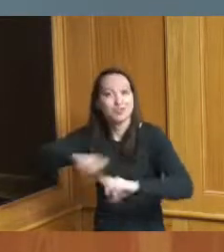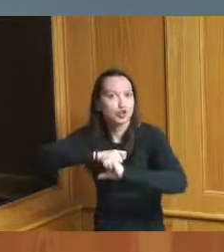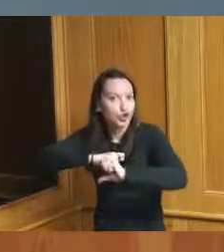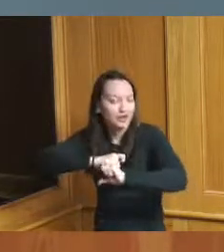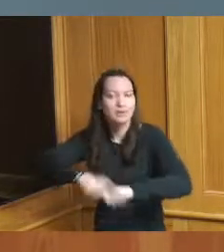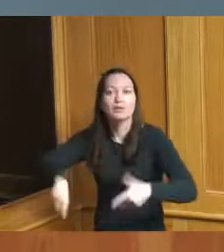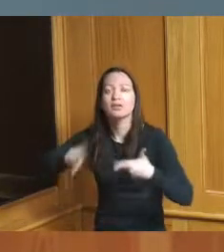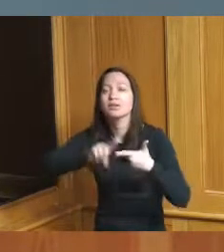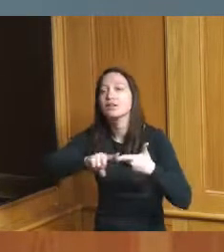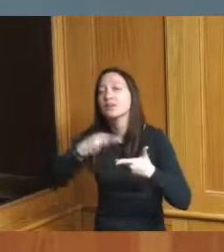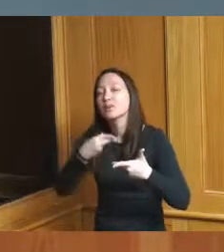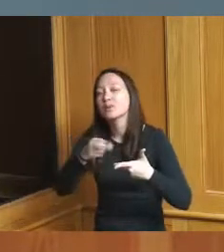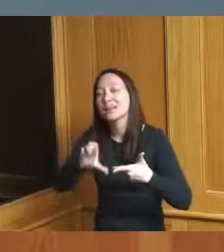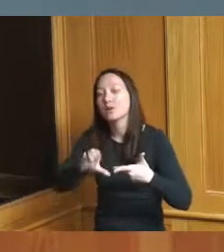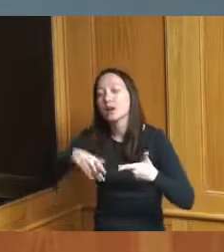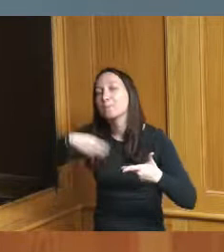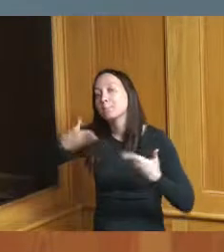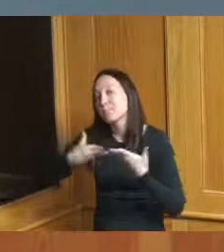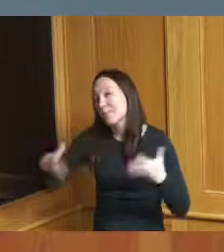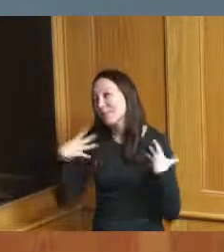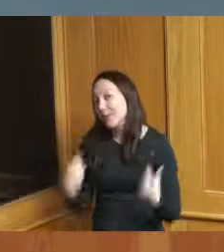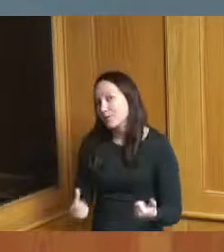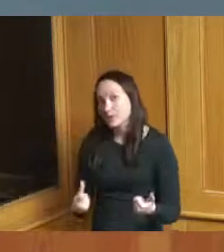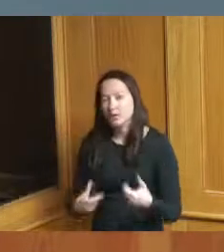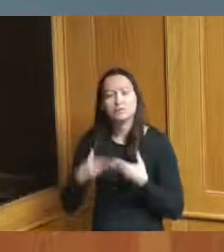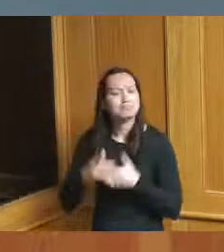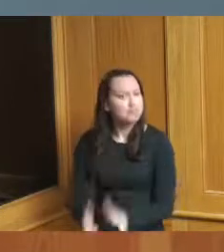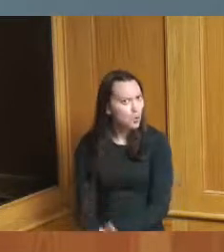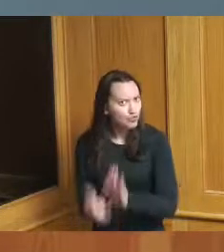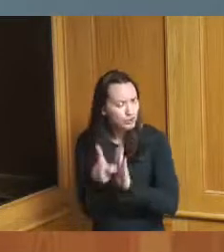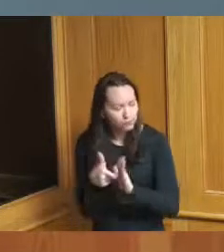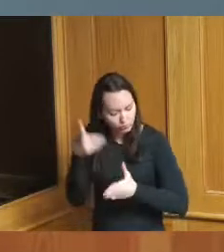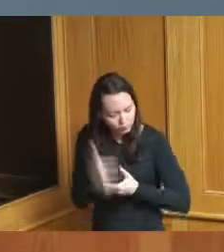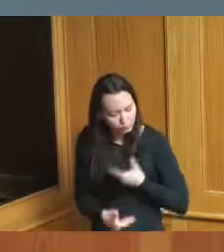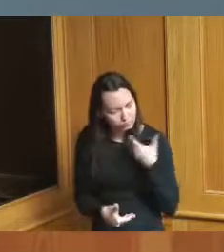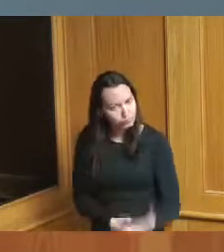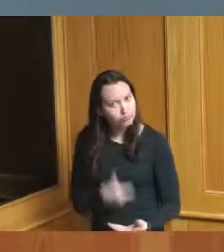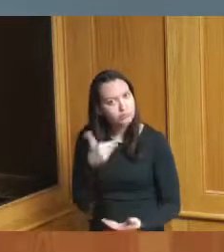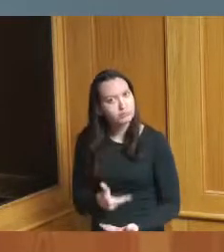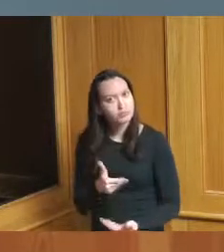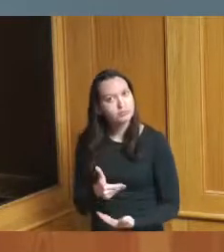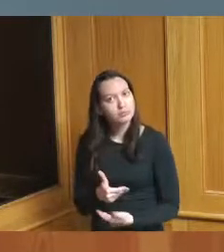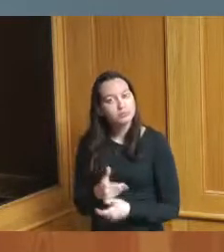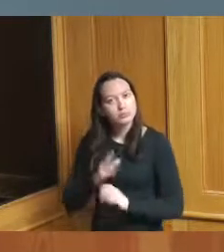Hamilton County public health to take the necessary actions to combat the spread of